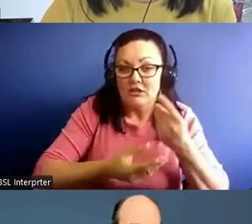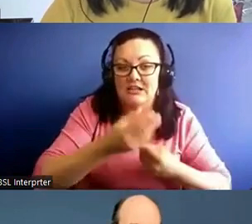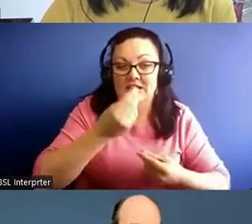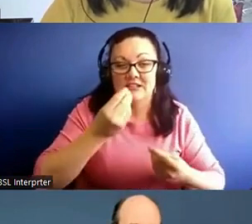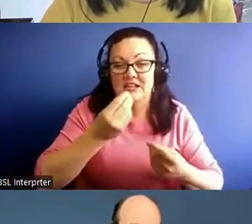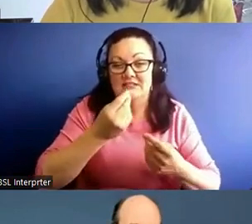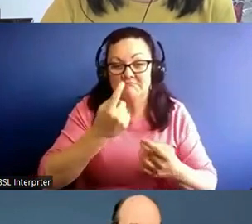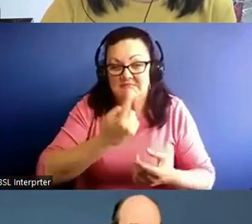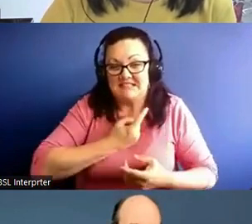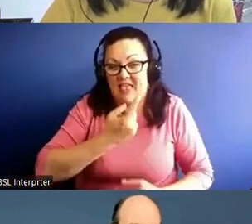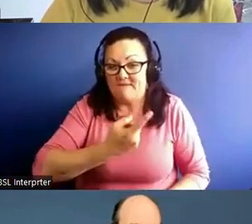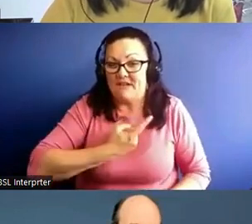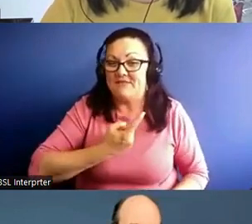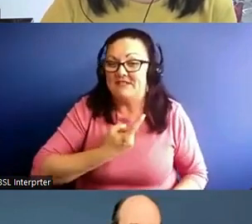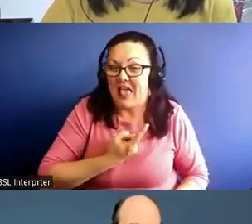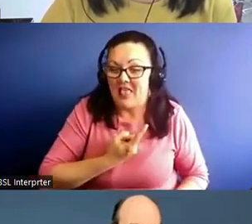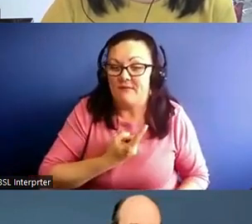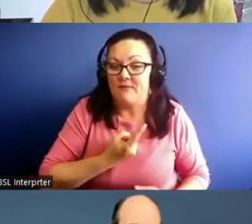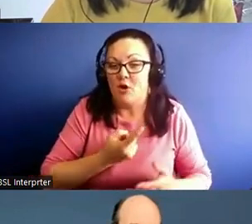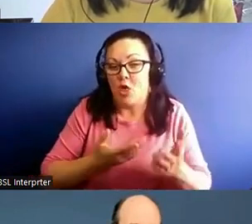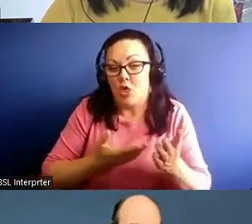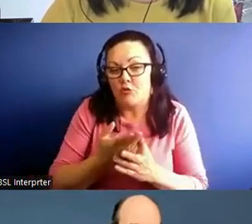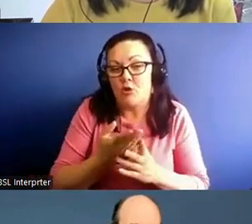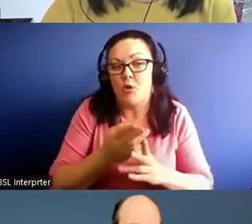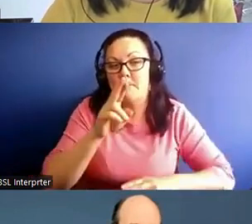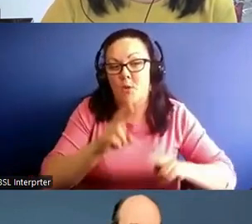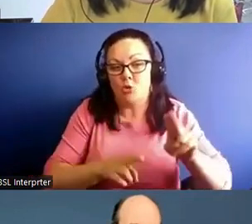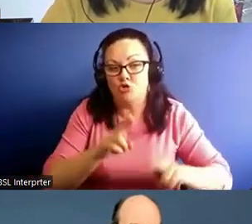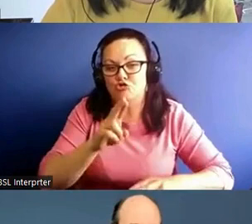in and through our monitoring evaluation processes?